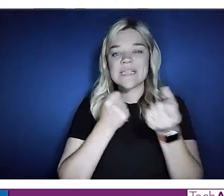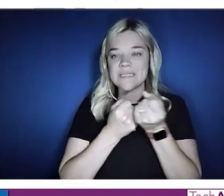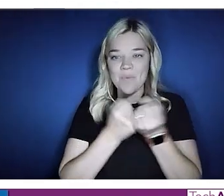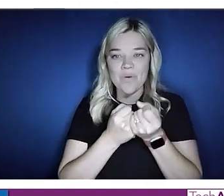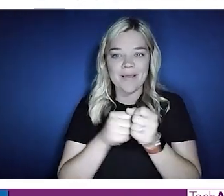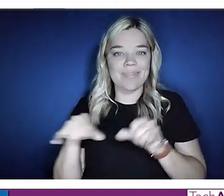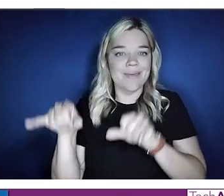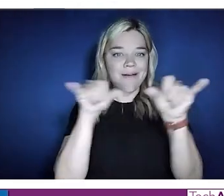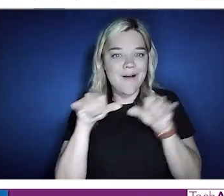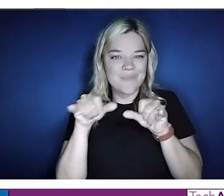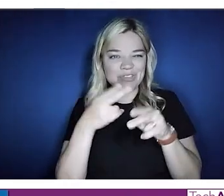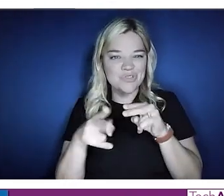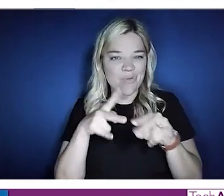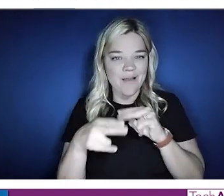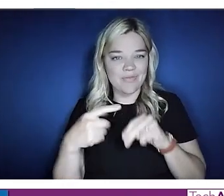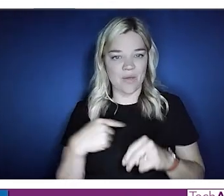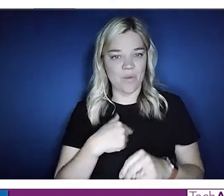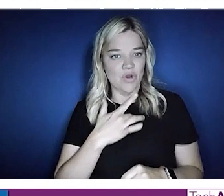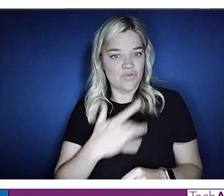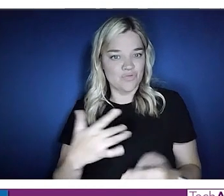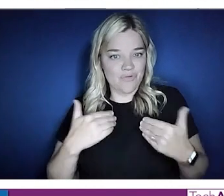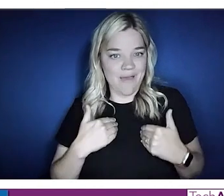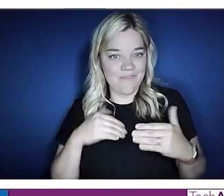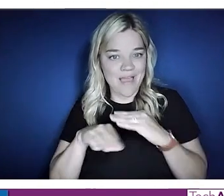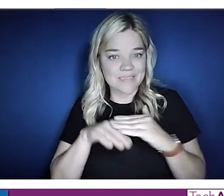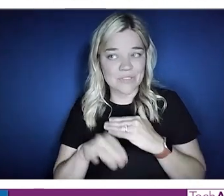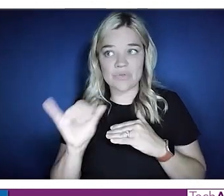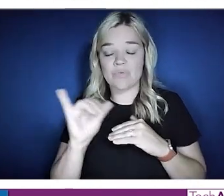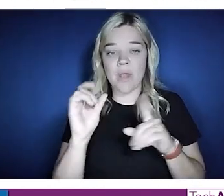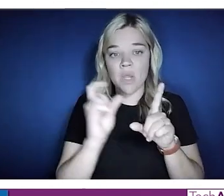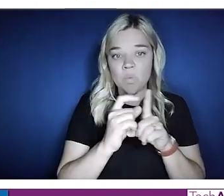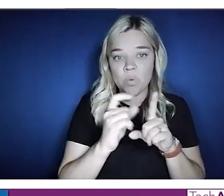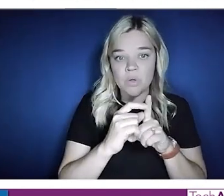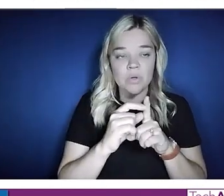shortcuts that we're used to having access to in like, Word. So, yeah.